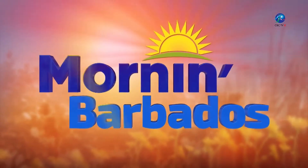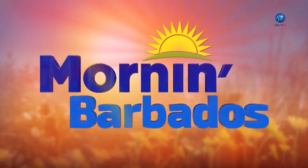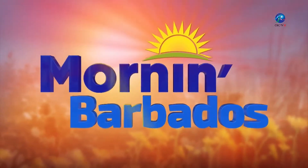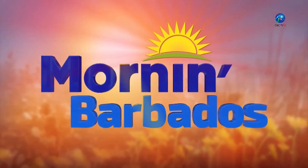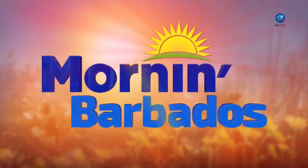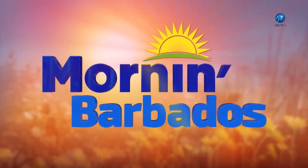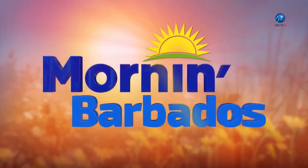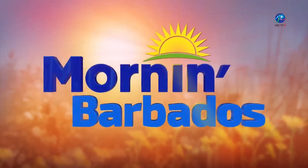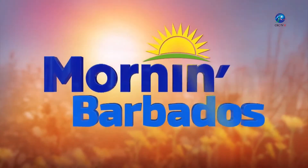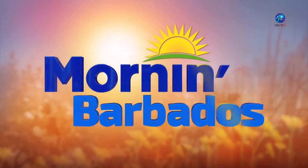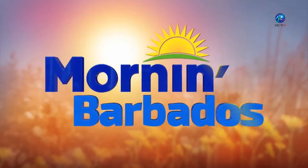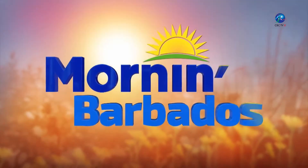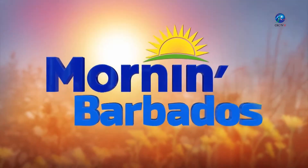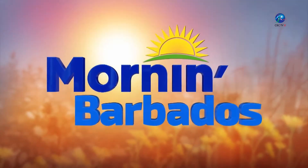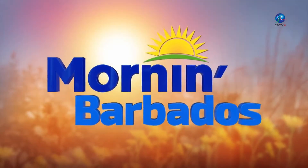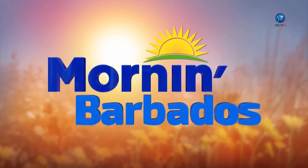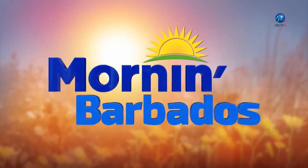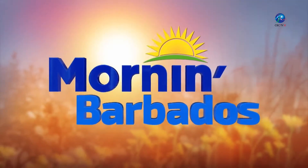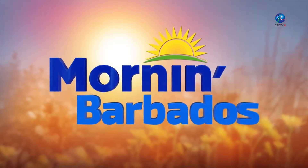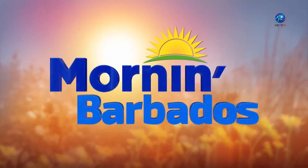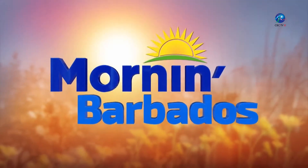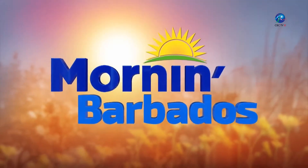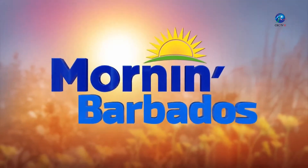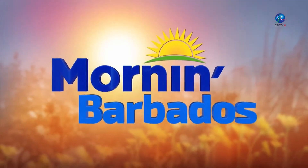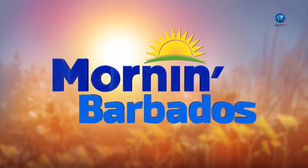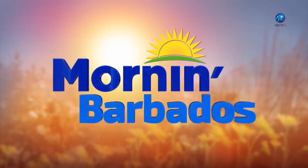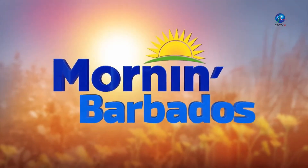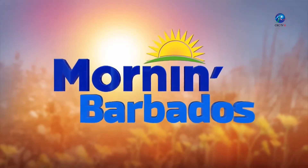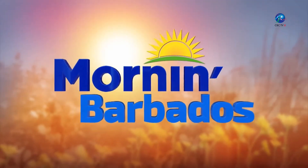good morning good morning to you